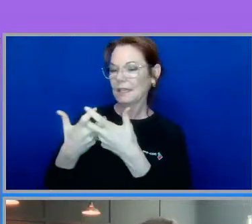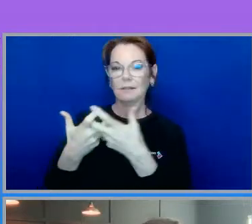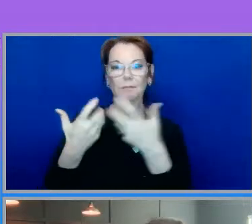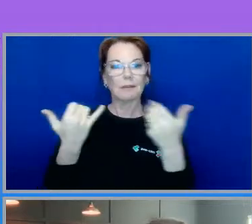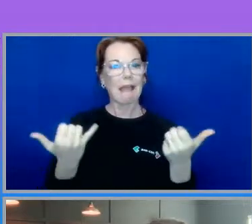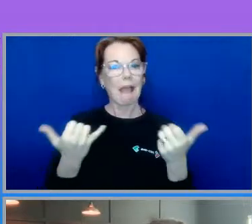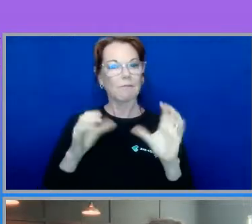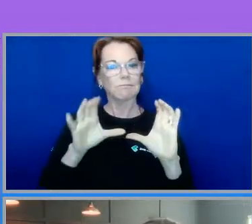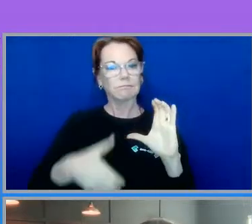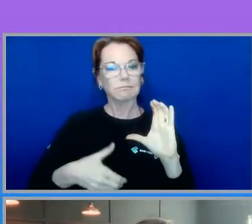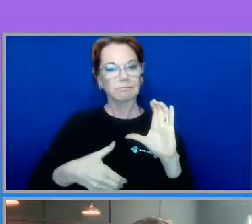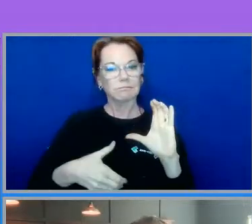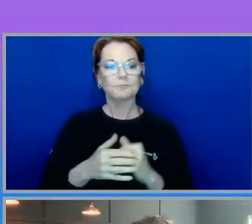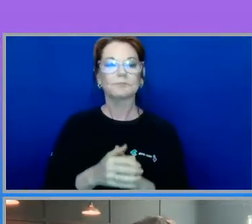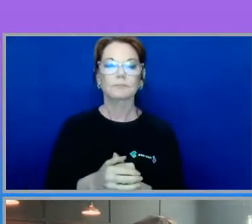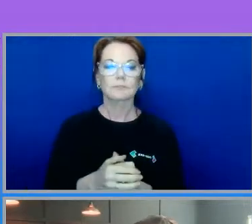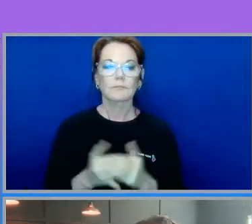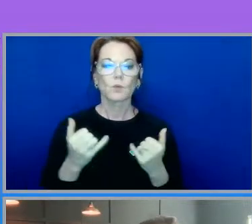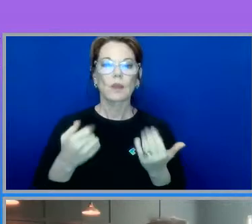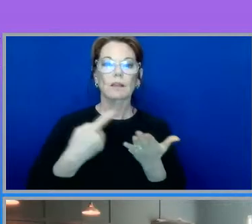look at this in a website and discuss reading order. Make it